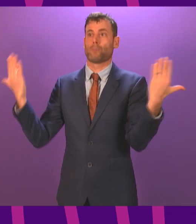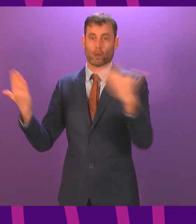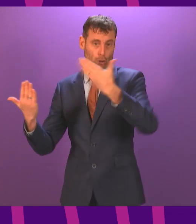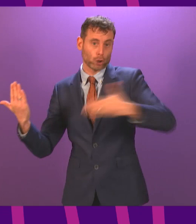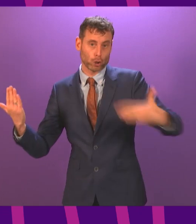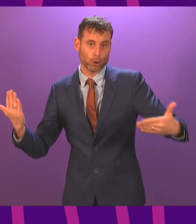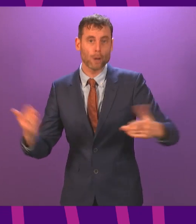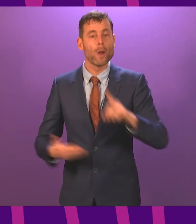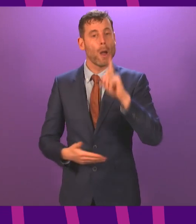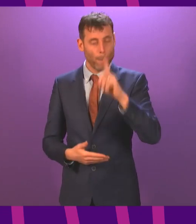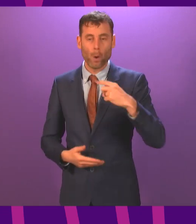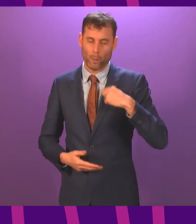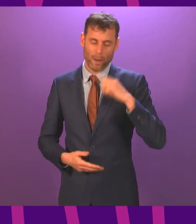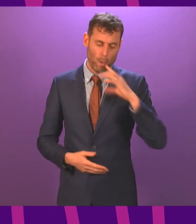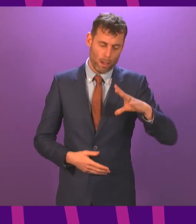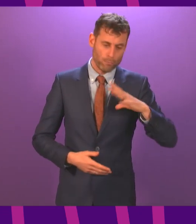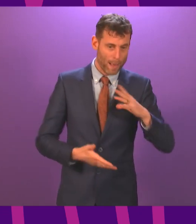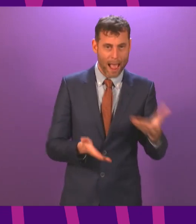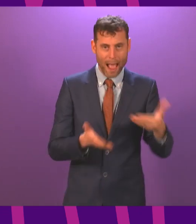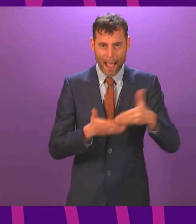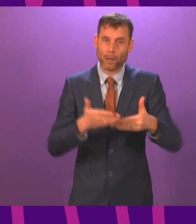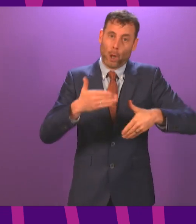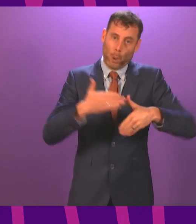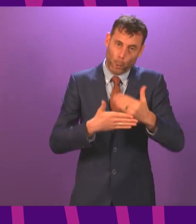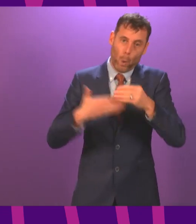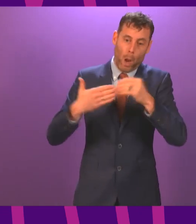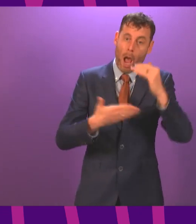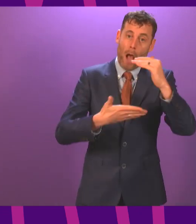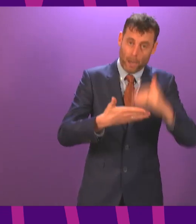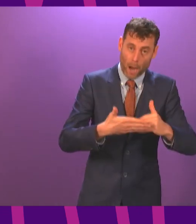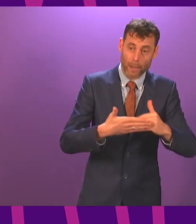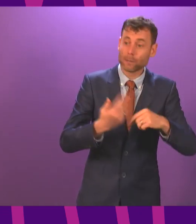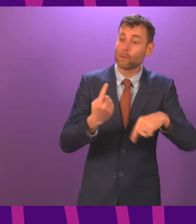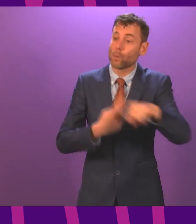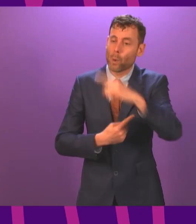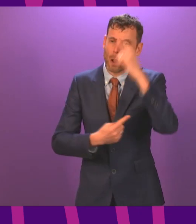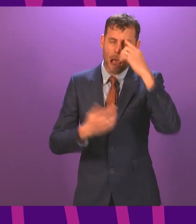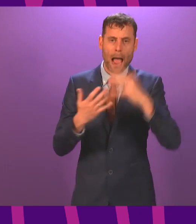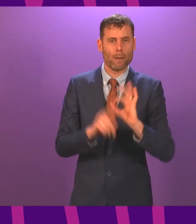look at where we must issue more guidance to help people to navigate their way through a complex situation.